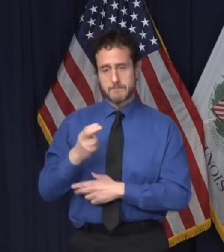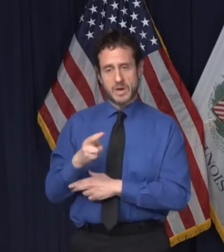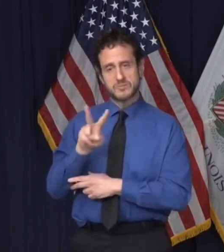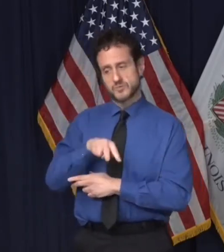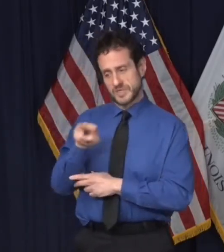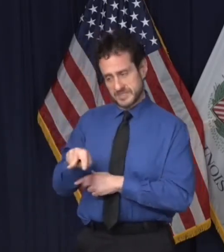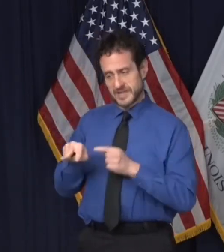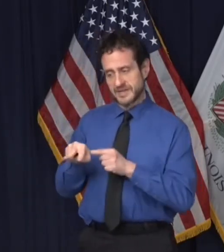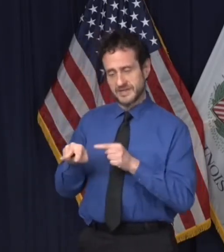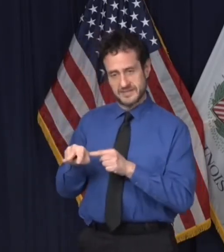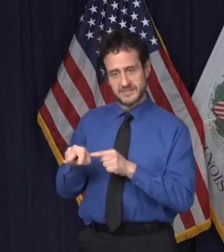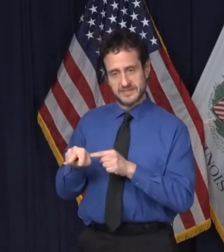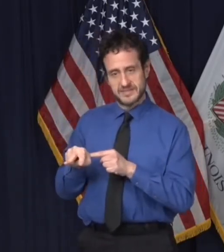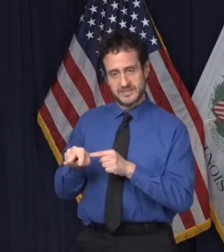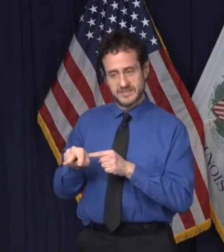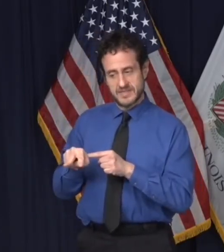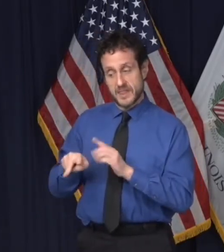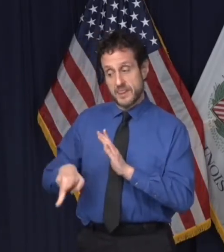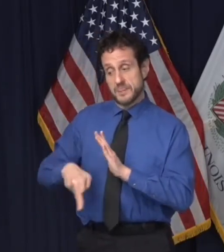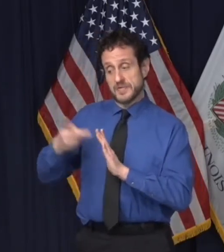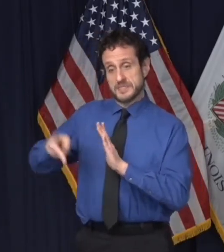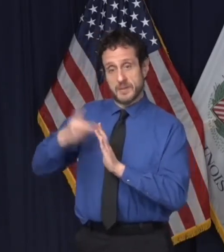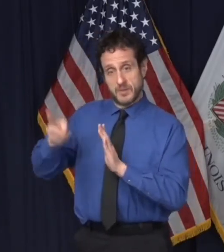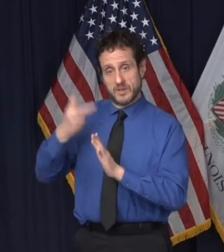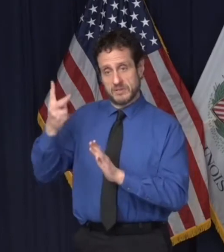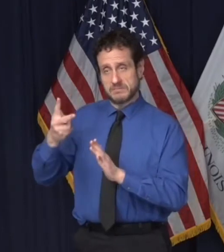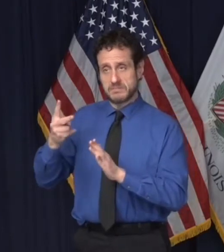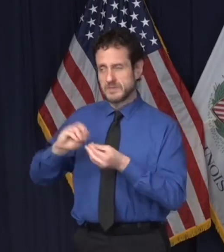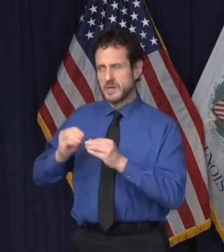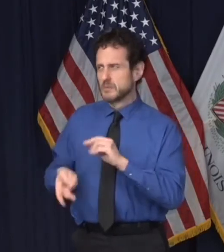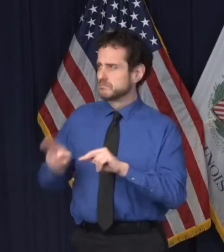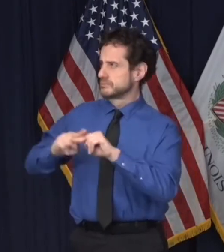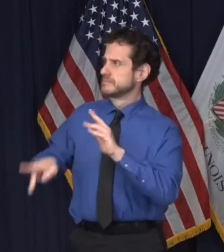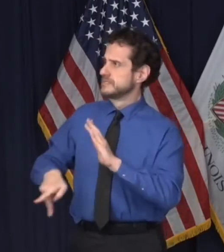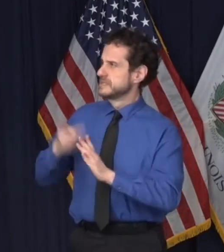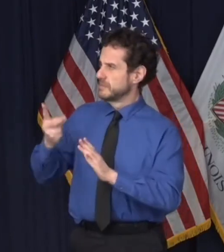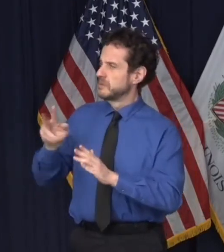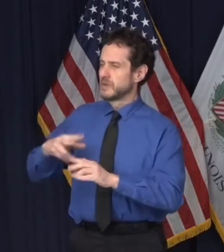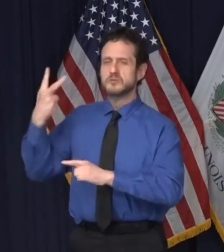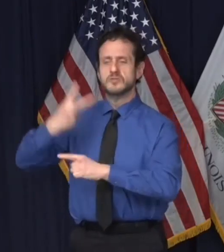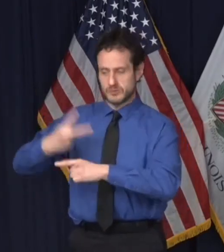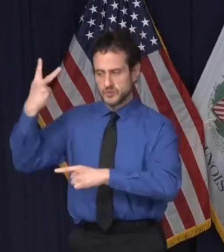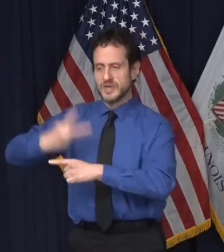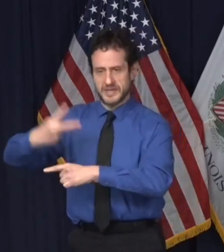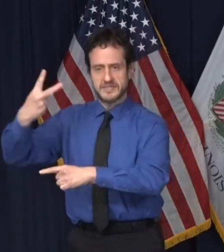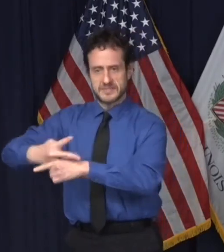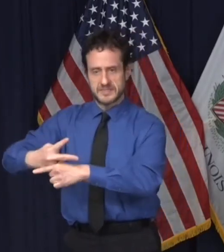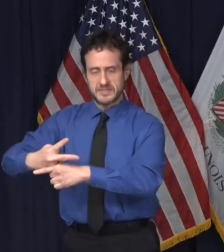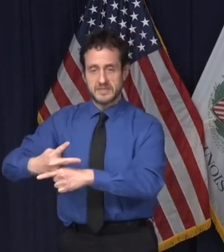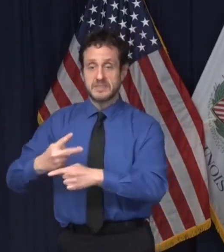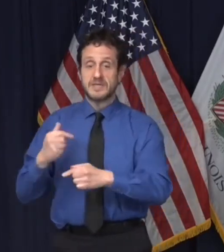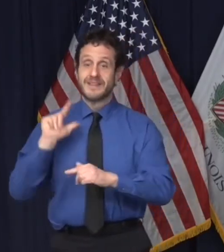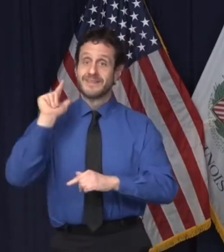ON MARCH 22 THE RATE AT WHICH OUR COVID POSITIVE CASE COUNT WAS DOUBLING WAS JUST ABOUT TWO